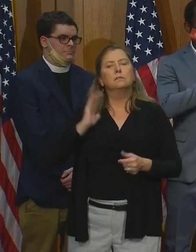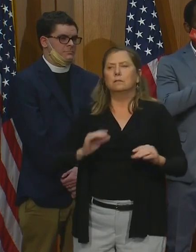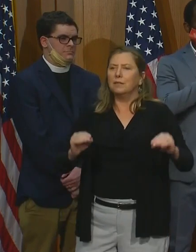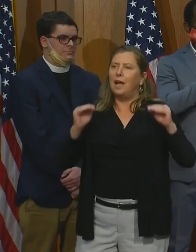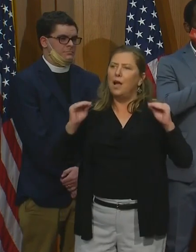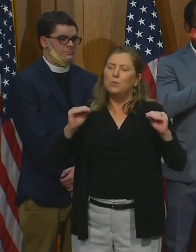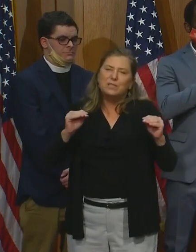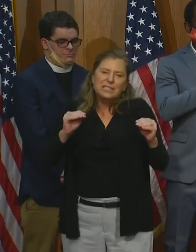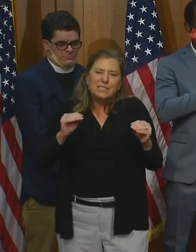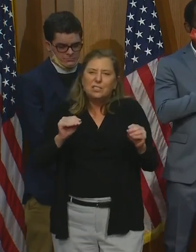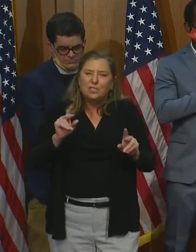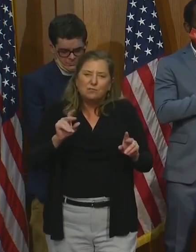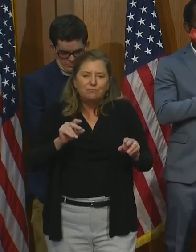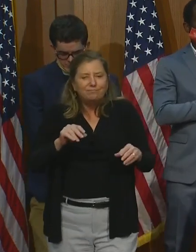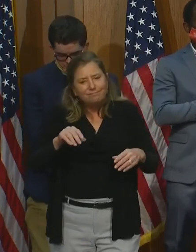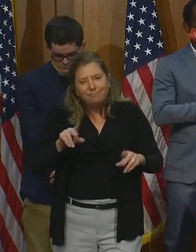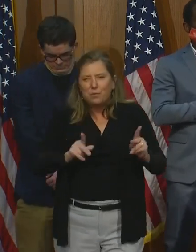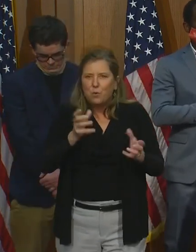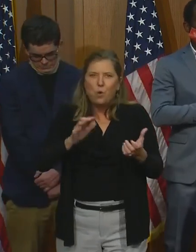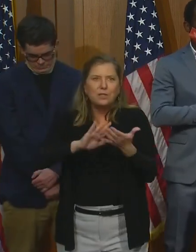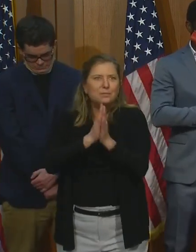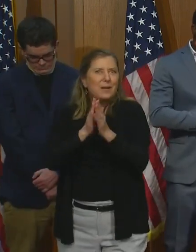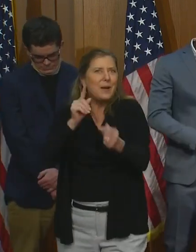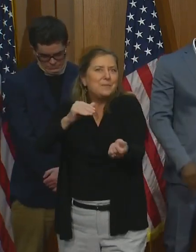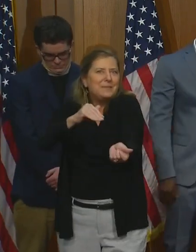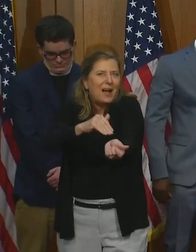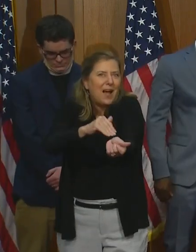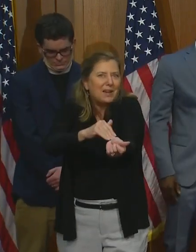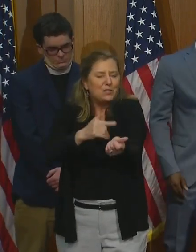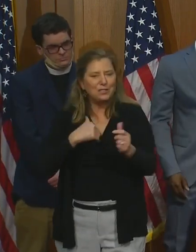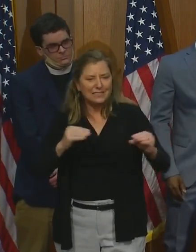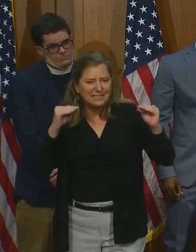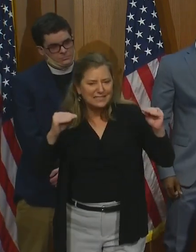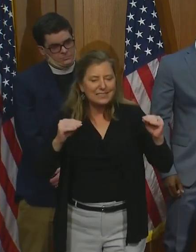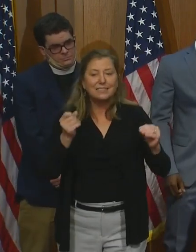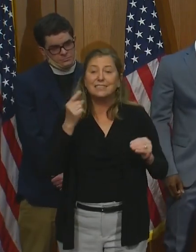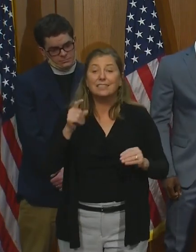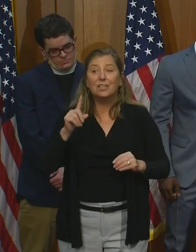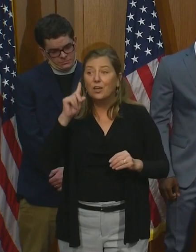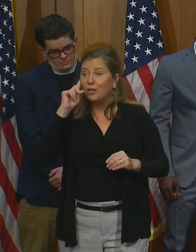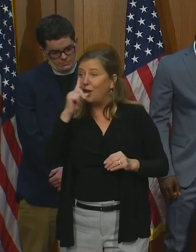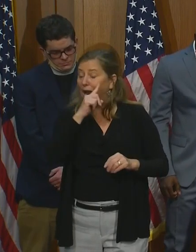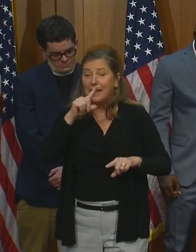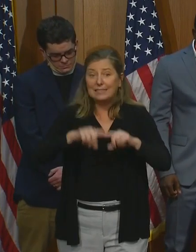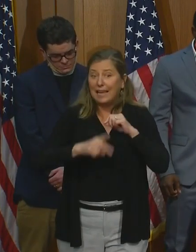WHEN I USED TO TEACH AMBITIOUS